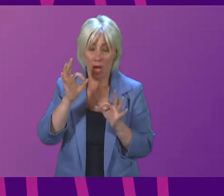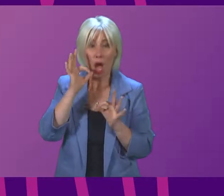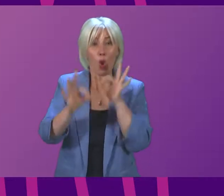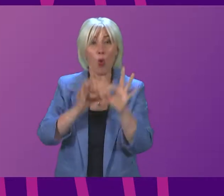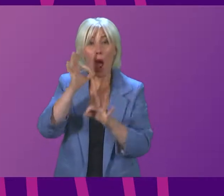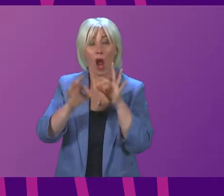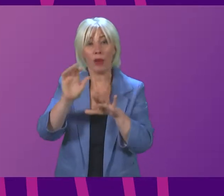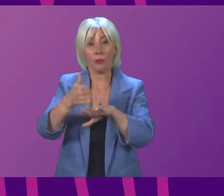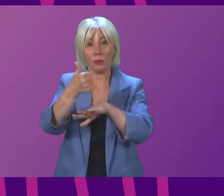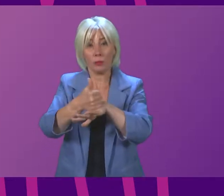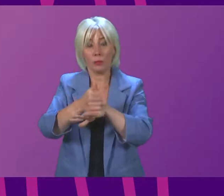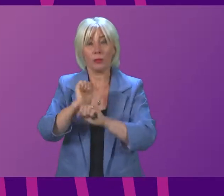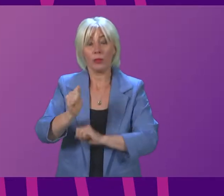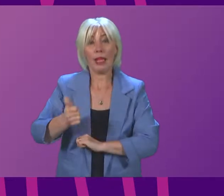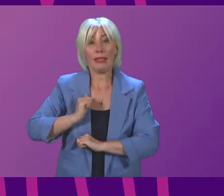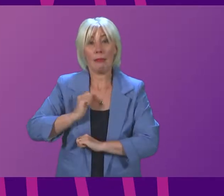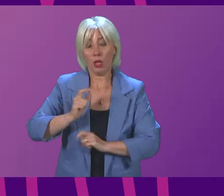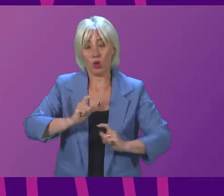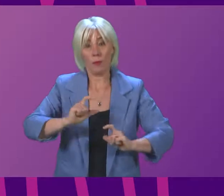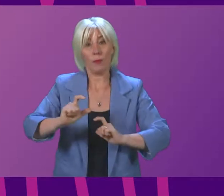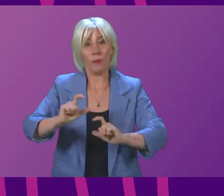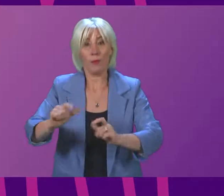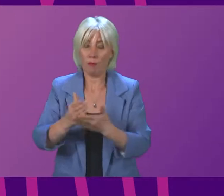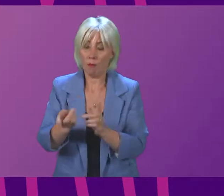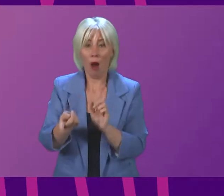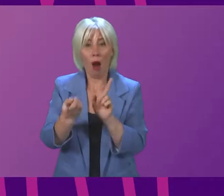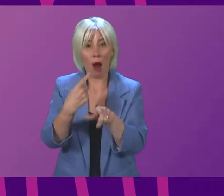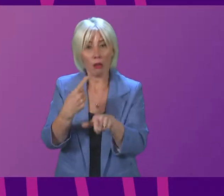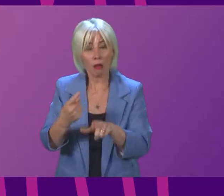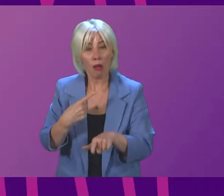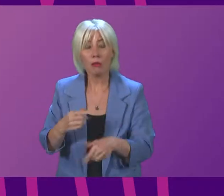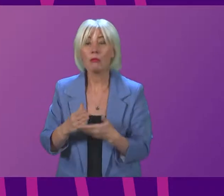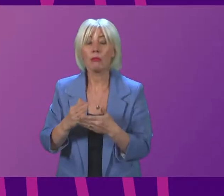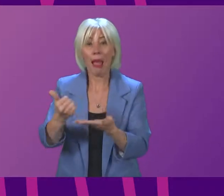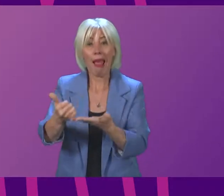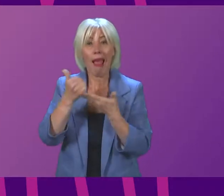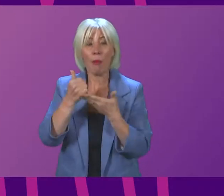how we expect it to continue, to provide answers and help us to make improvements for the future.